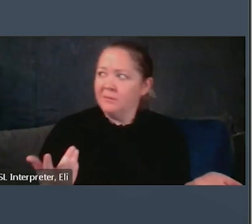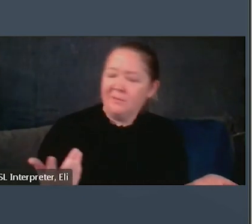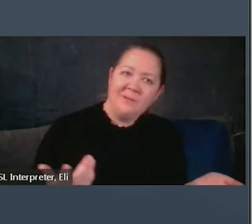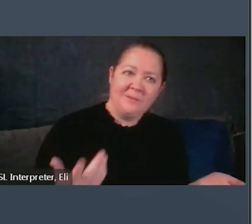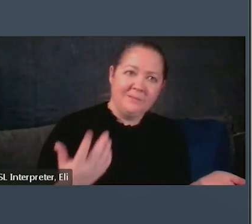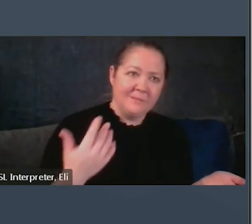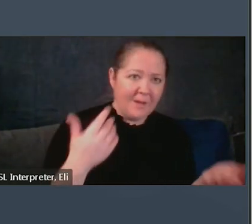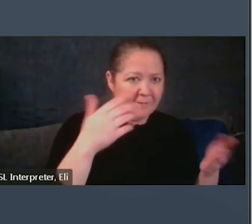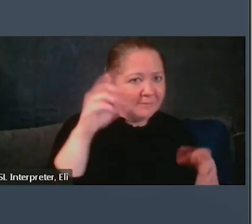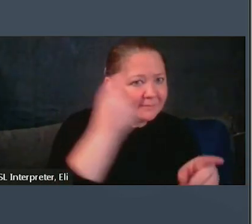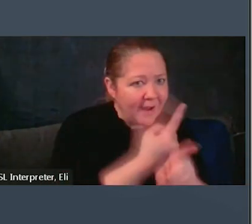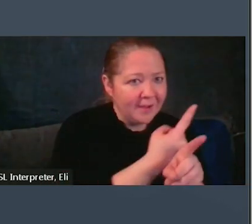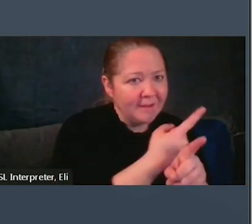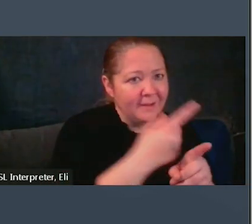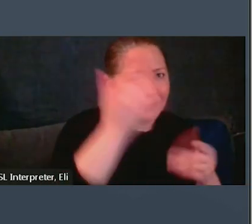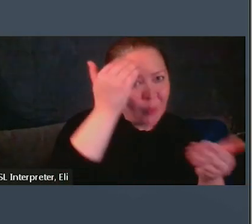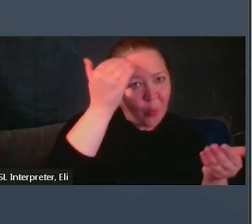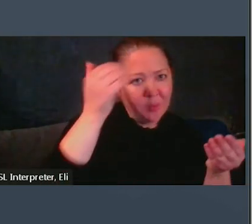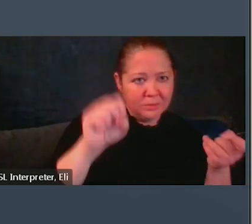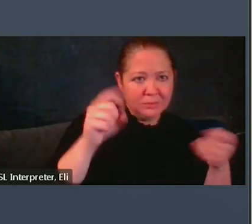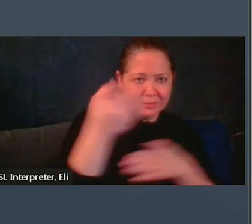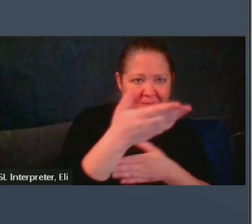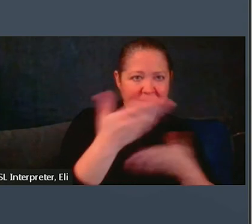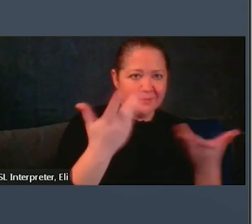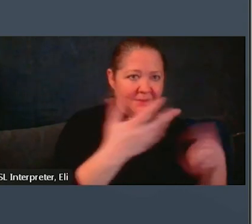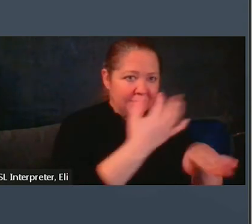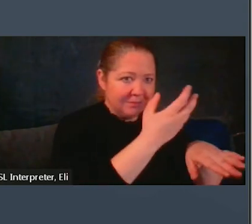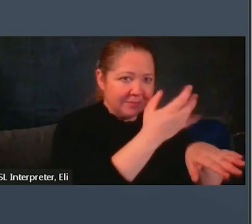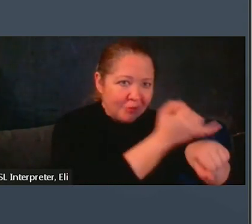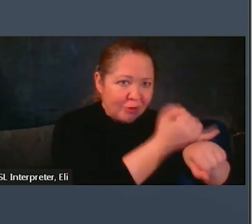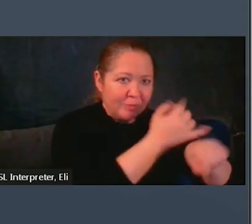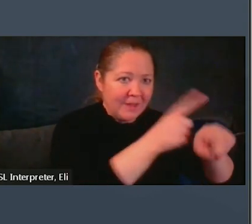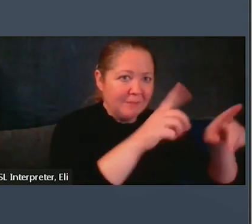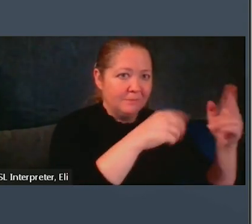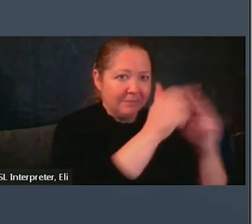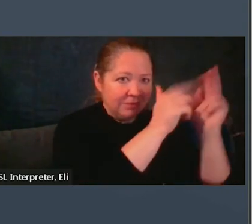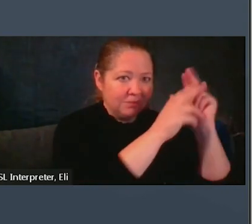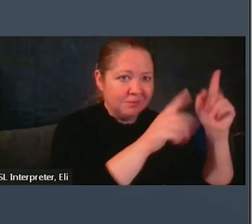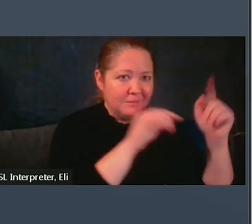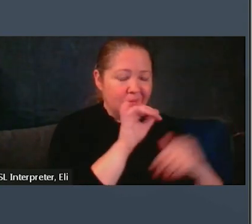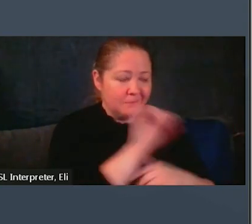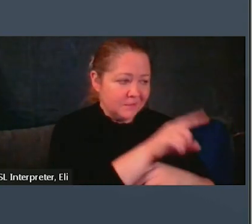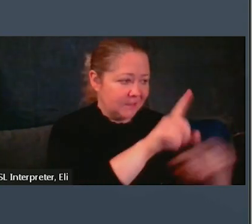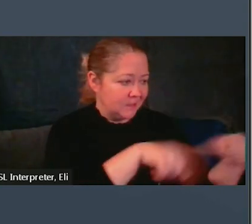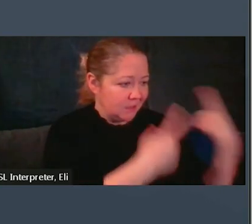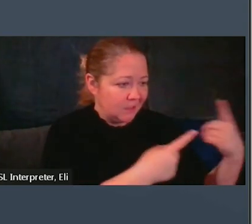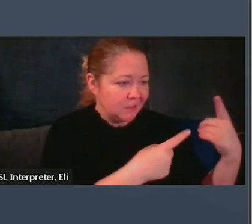We're here. The current structure has been there since 1987, but as I mentioned,